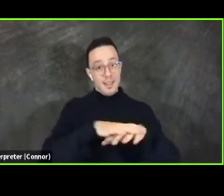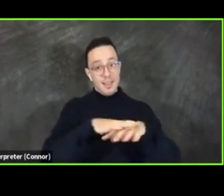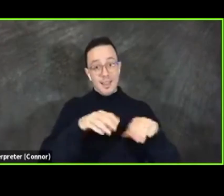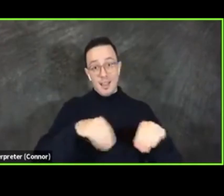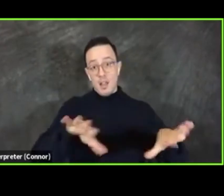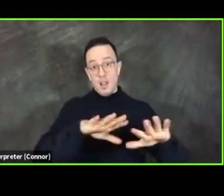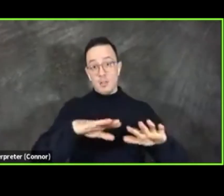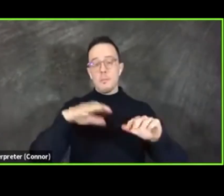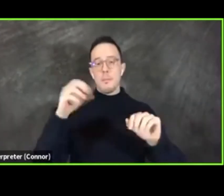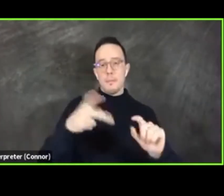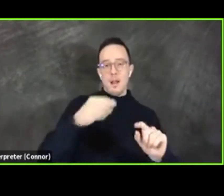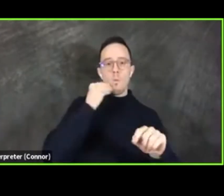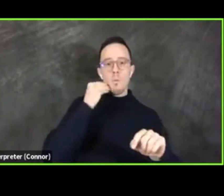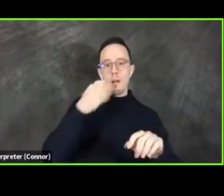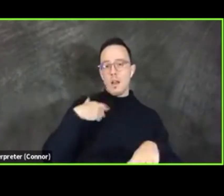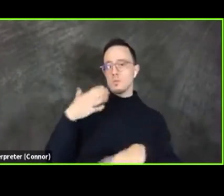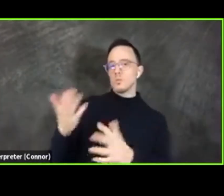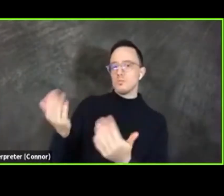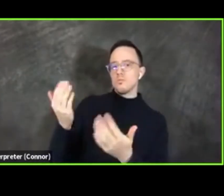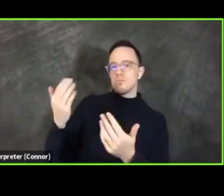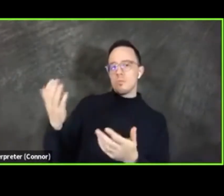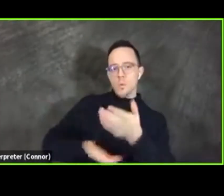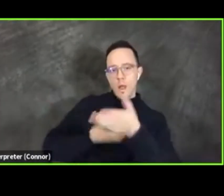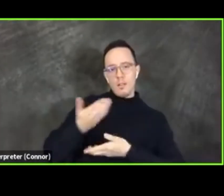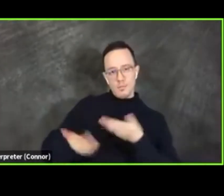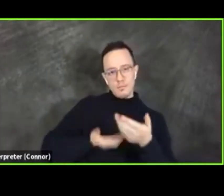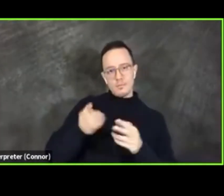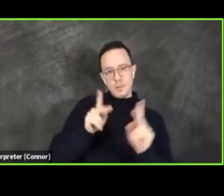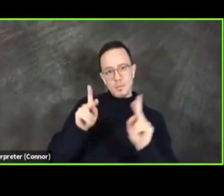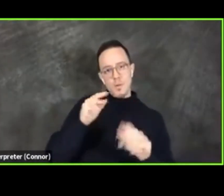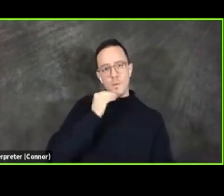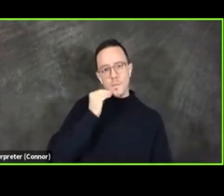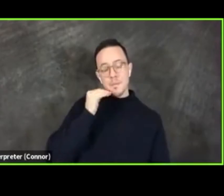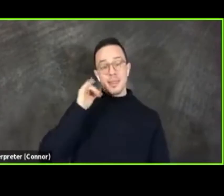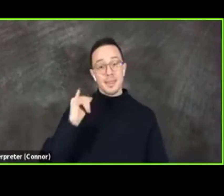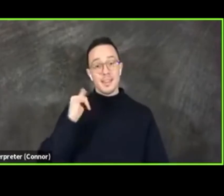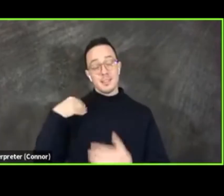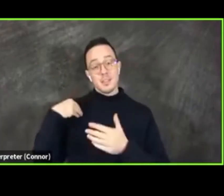PEOPLE BACK HOME. THIS LEGACY, CORN, AND EMBODIED FORM OF LAND ACKNOWLEDGEMENT